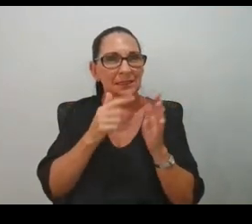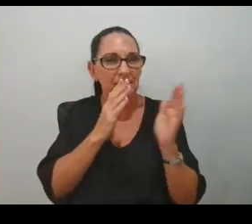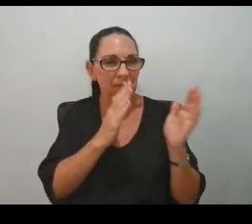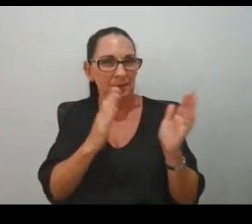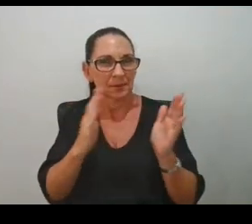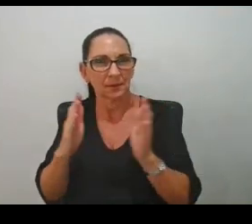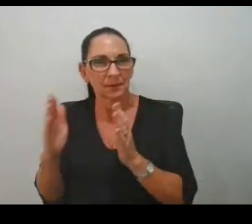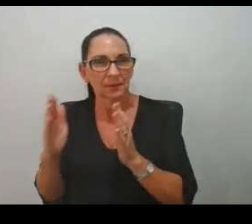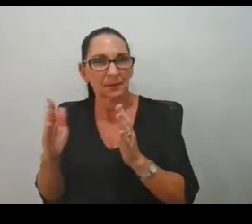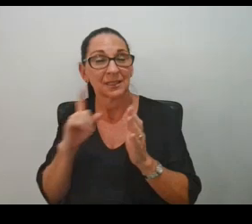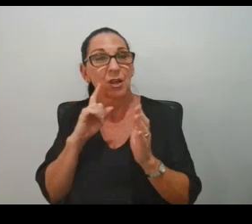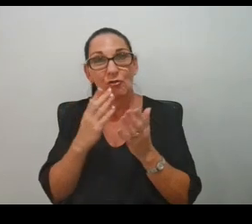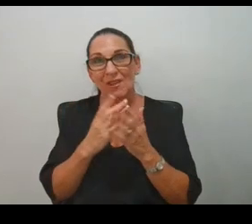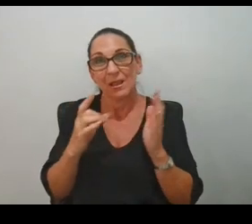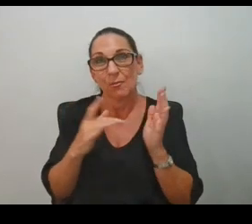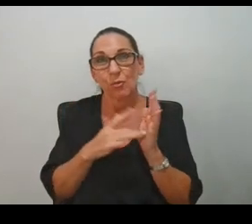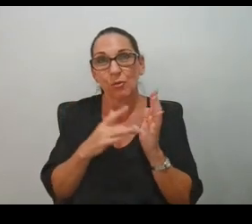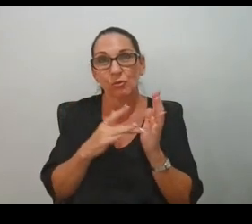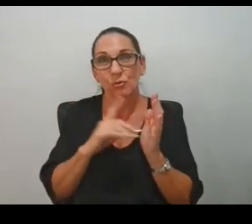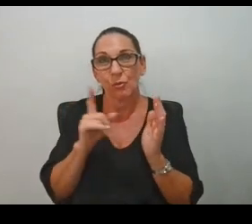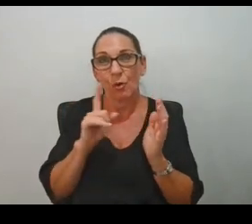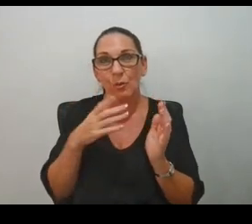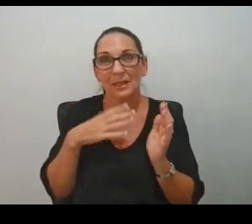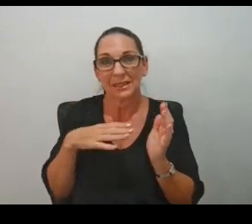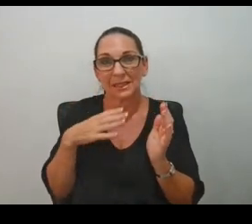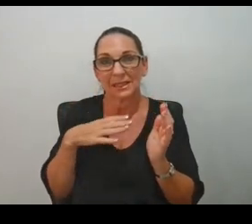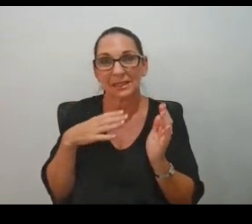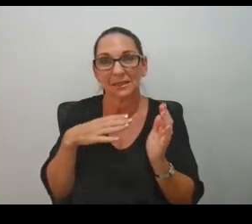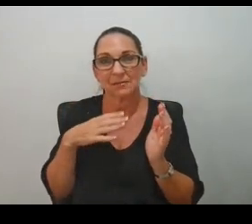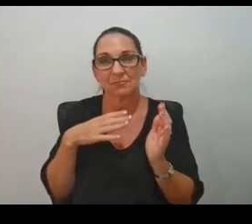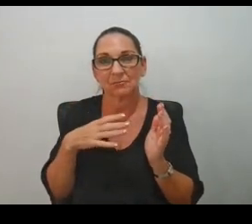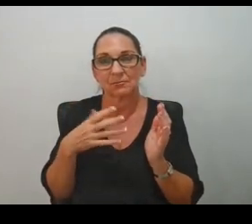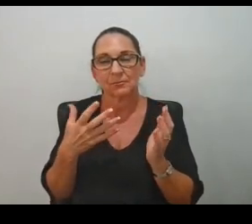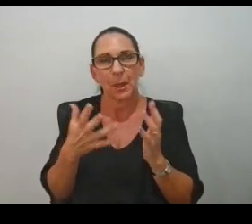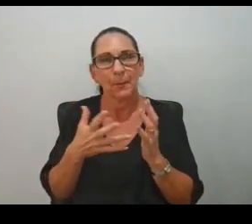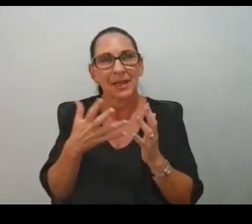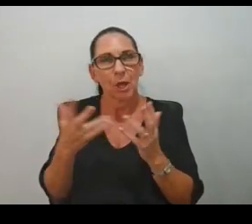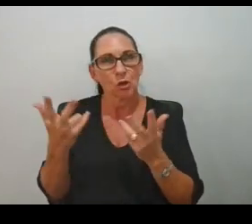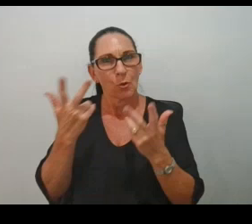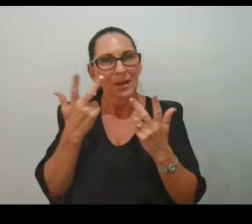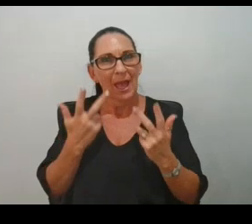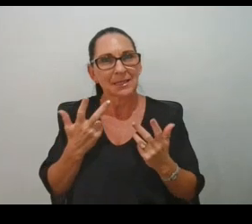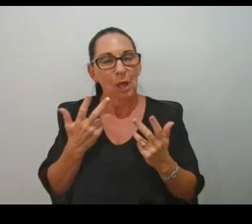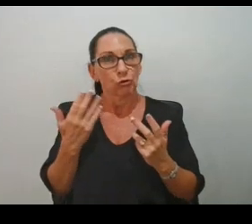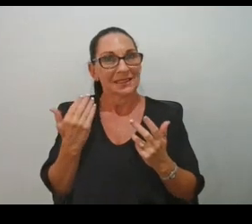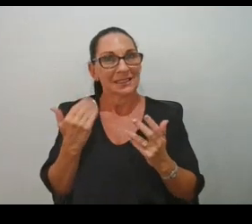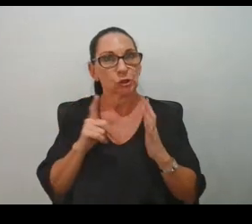need in the statement is you know showing a period of time recent period of time that it's got the